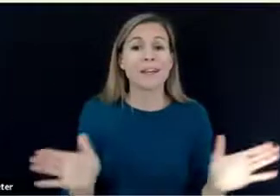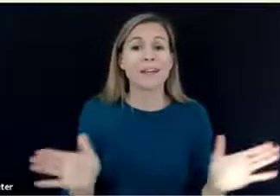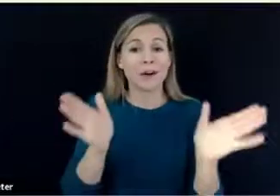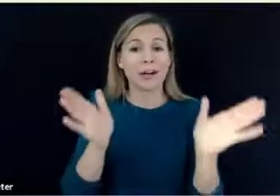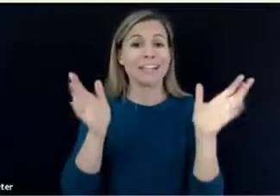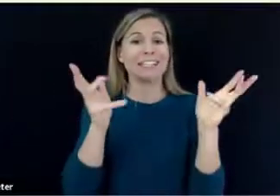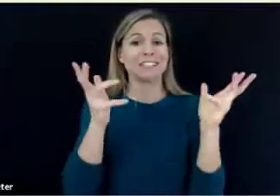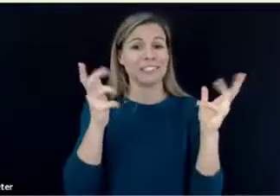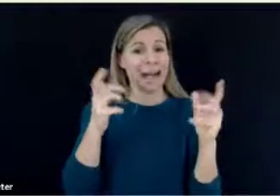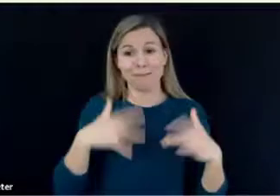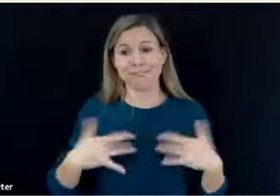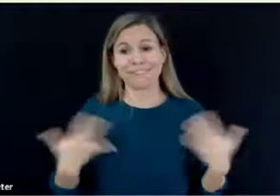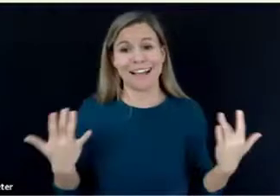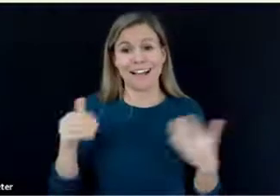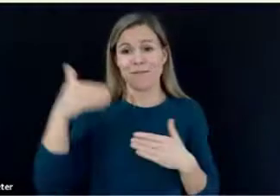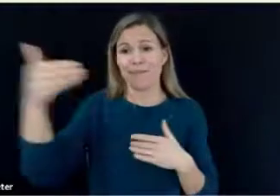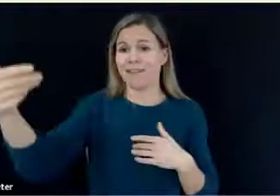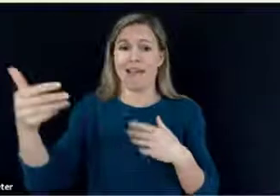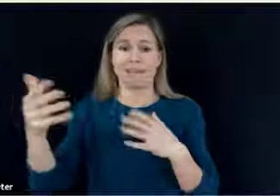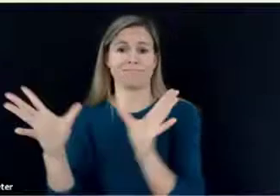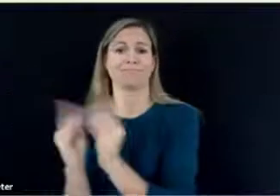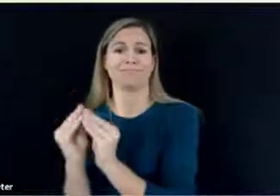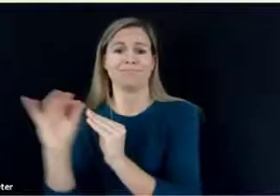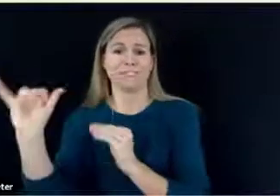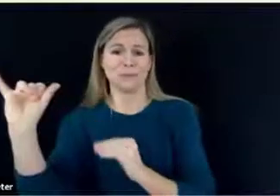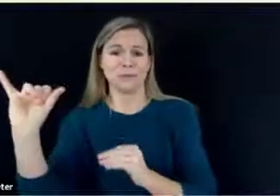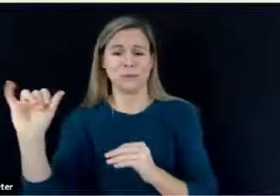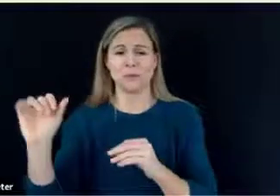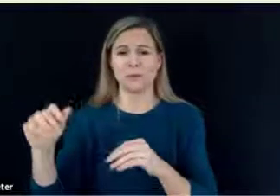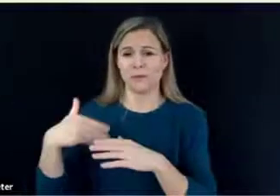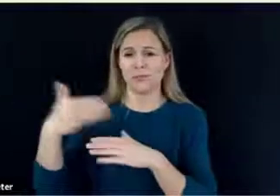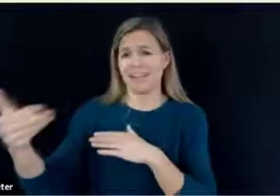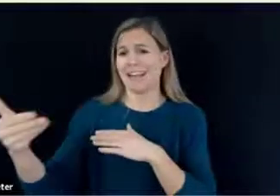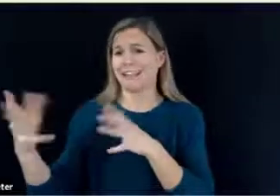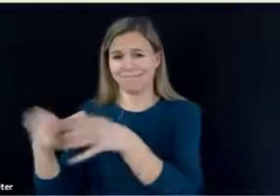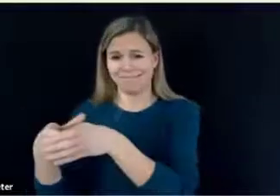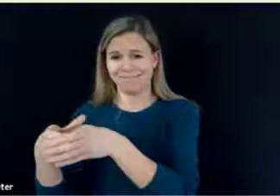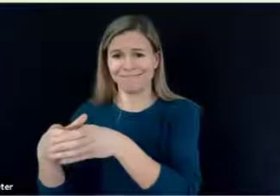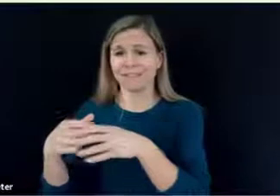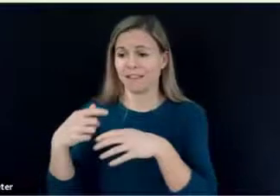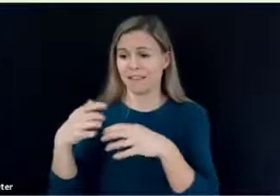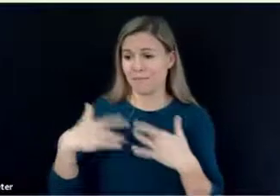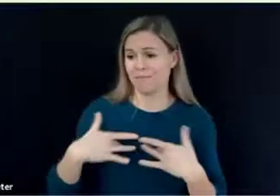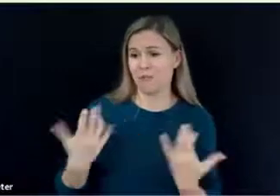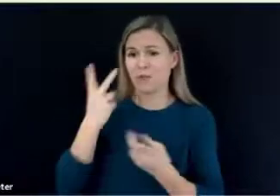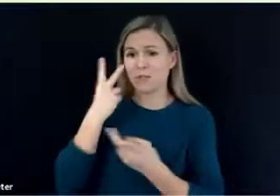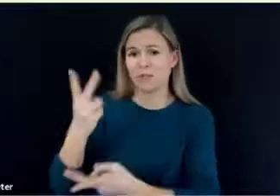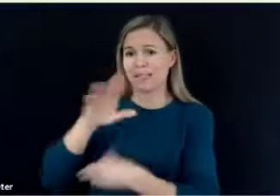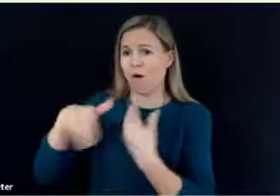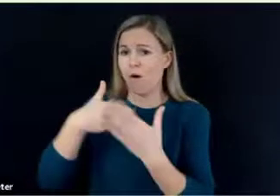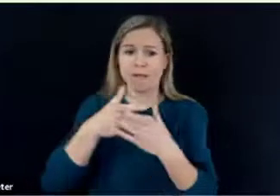of being able to see all of these different professionals just come together and learn about all the different areas